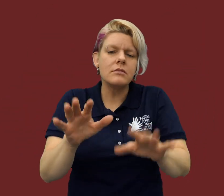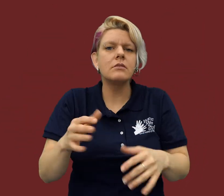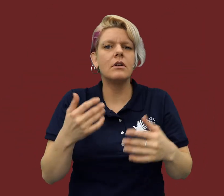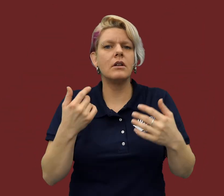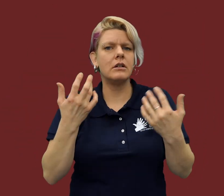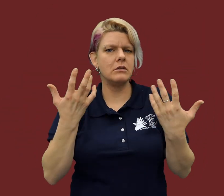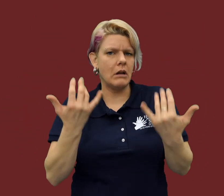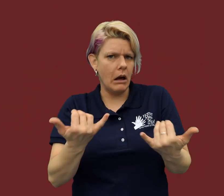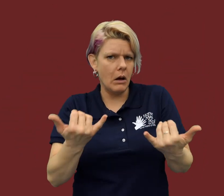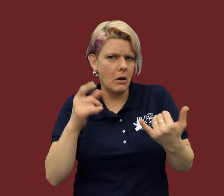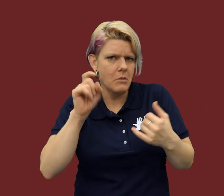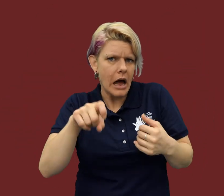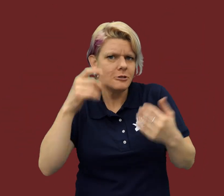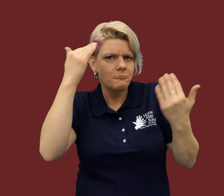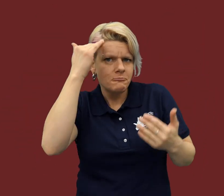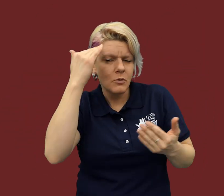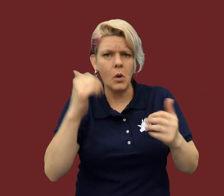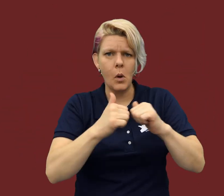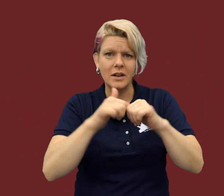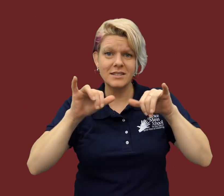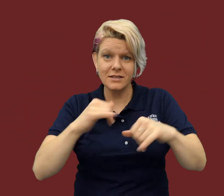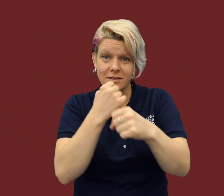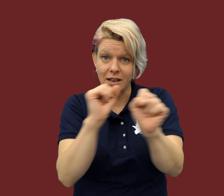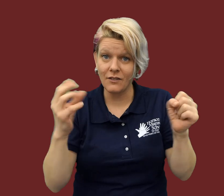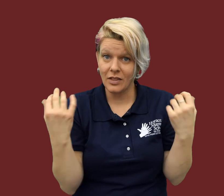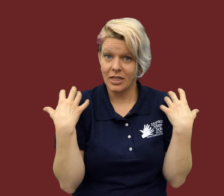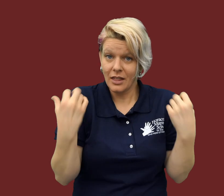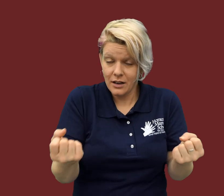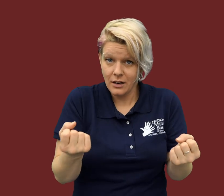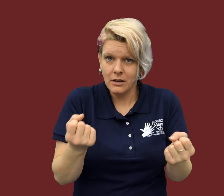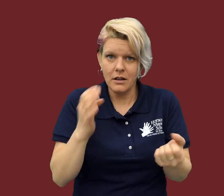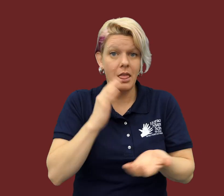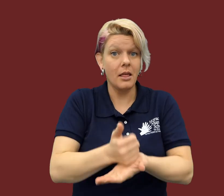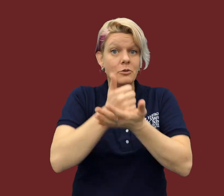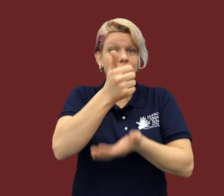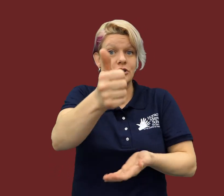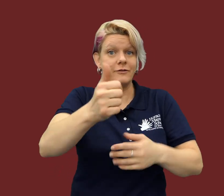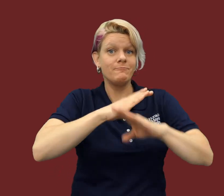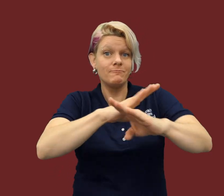in order to stay safe and healthy. This will help prevent you from getting